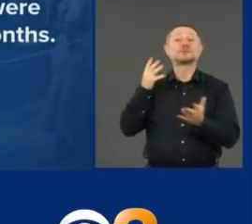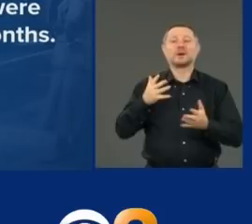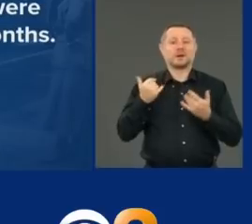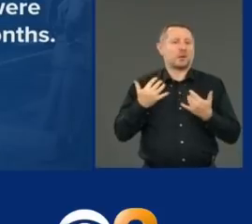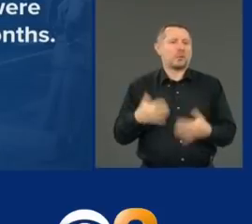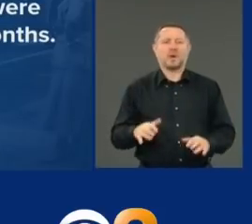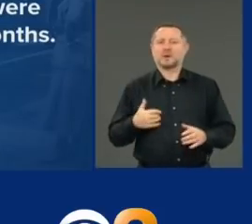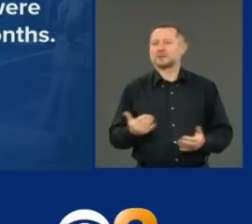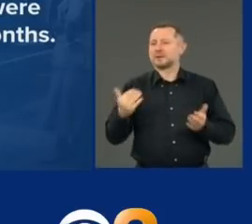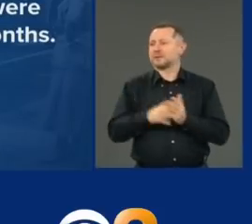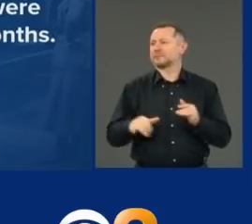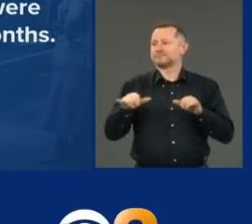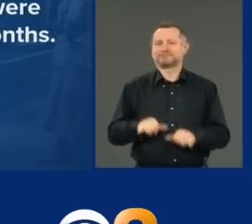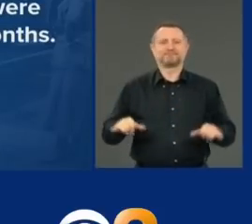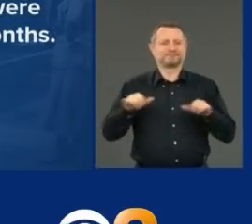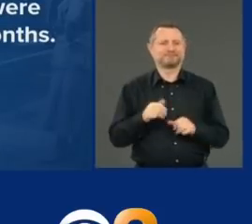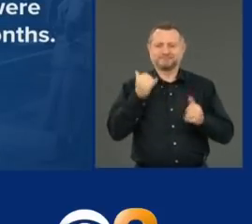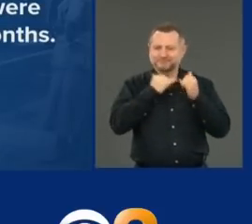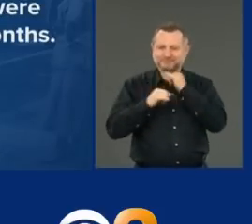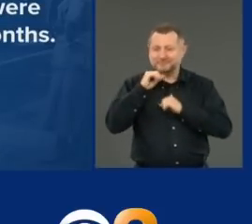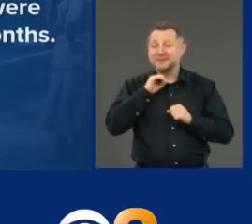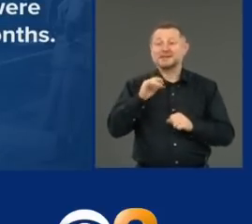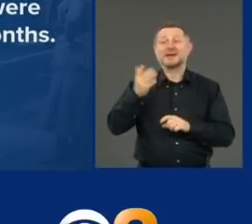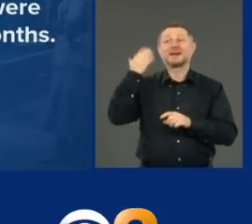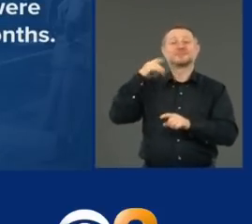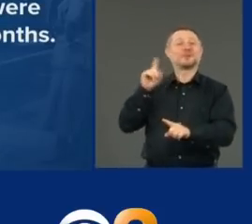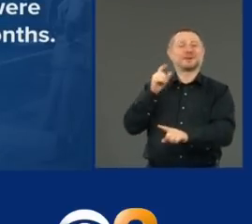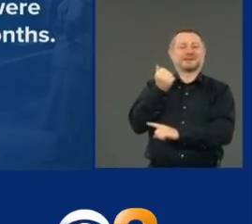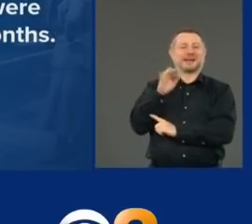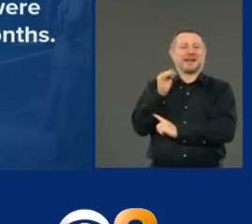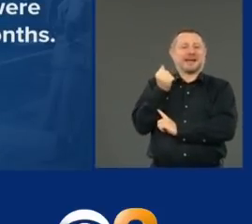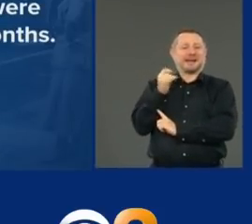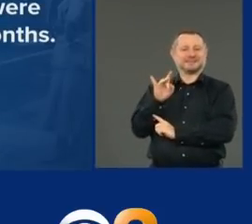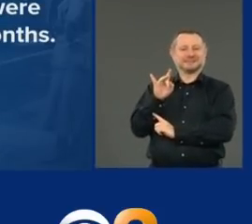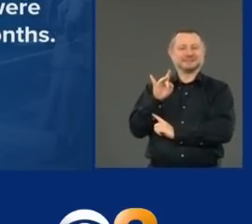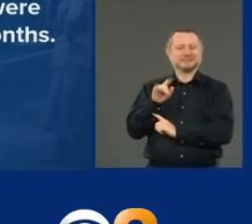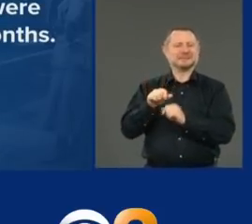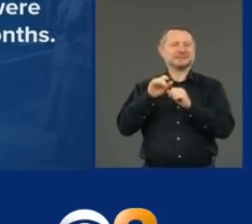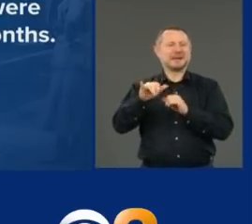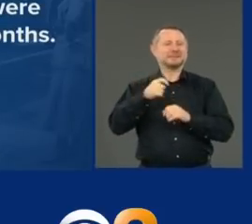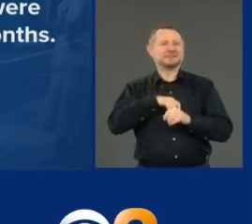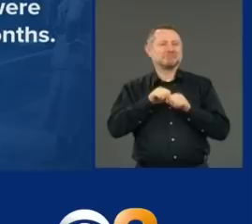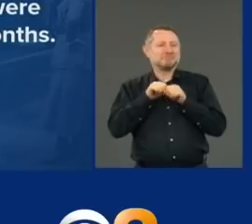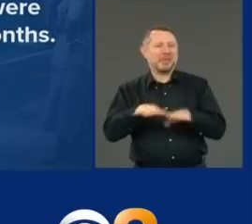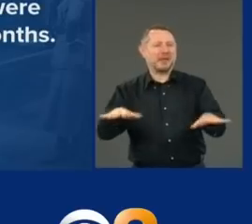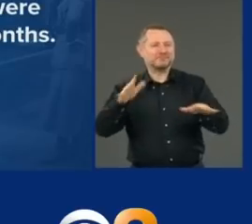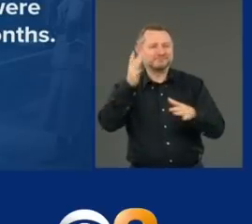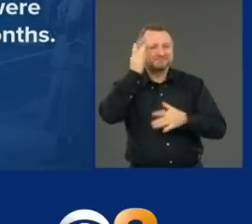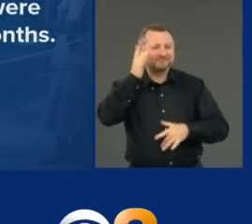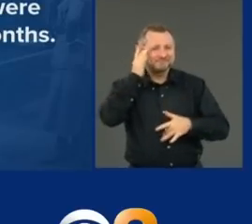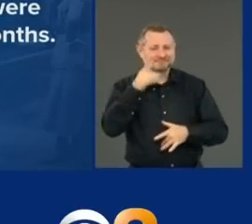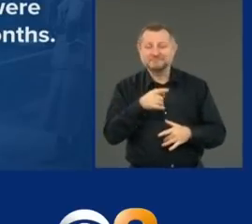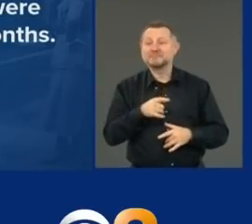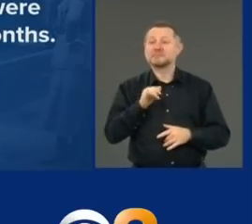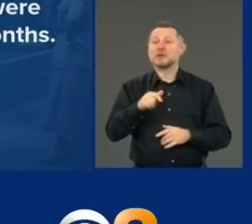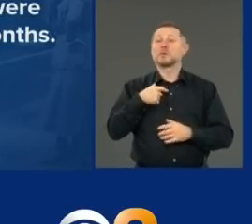LIFETIMES, AND THAT'S TRUE. THE COUNTRY IS BEEN THROUGH THIS BEFORE AND YOU LEARN FROM